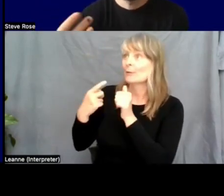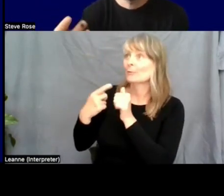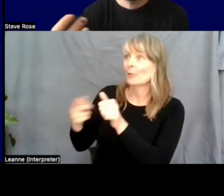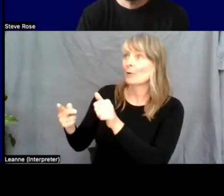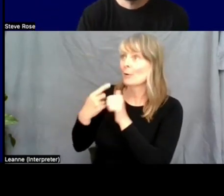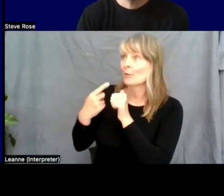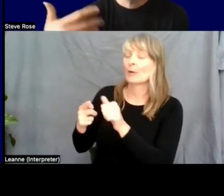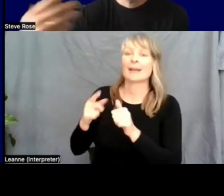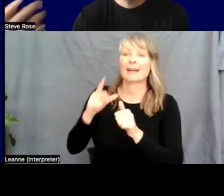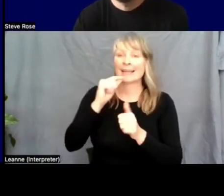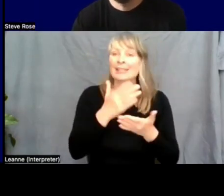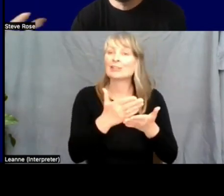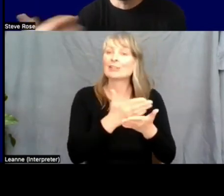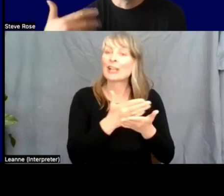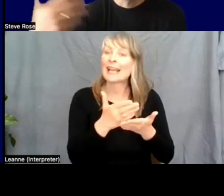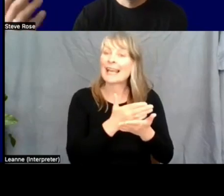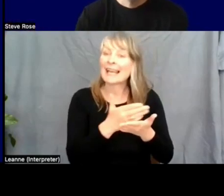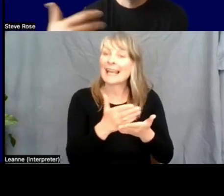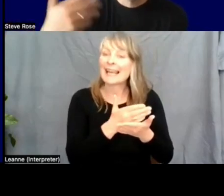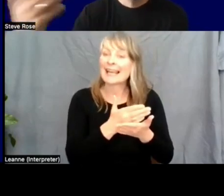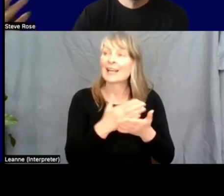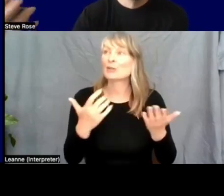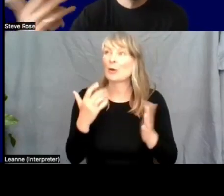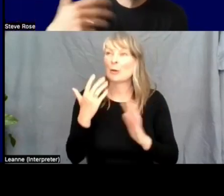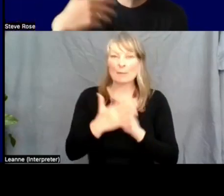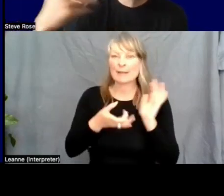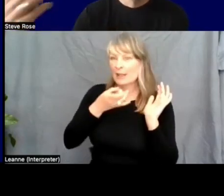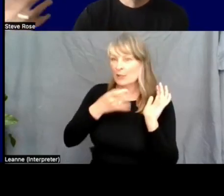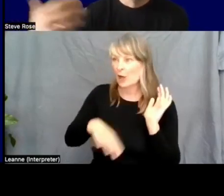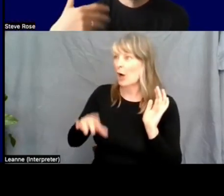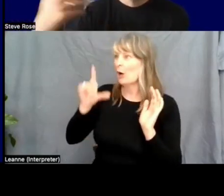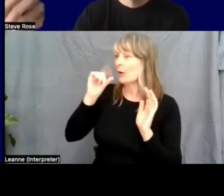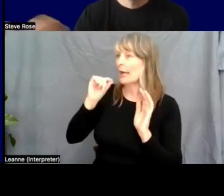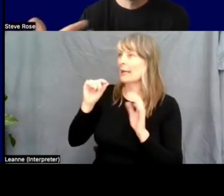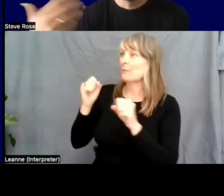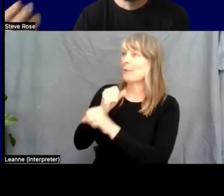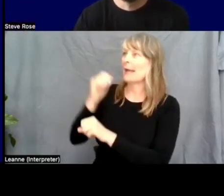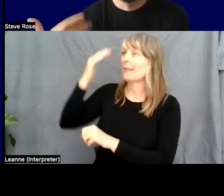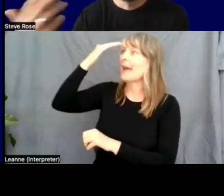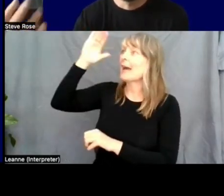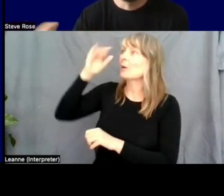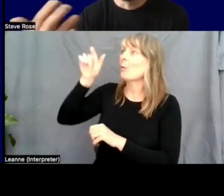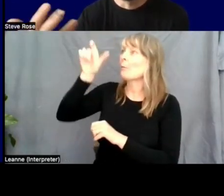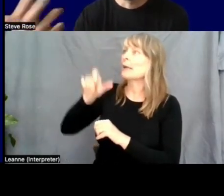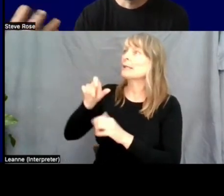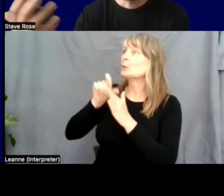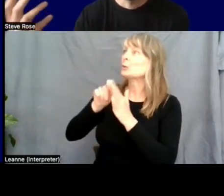the child can get the adult to do things. It's beginning to have more control and involvement in that